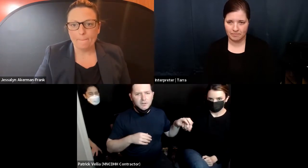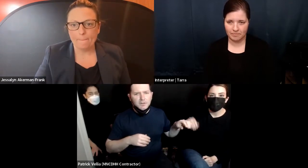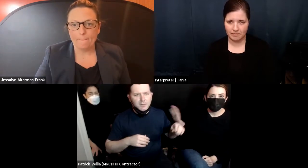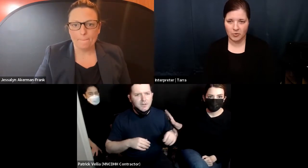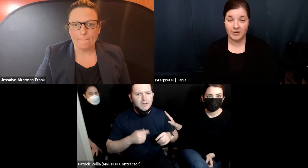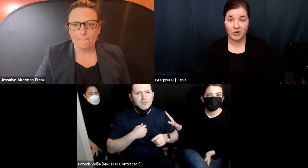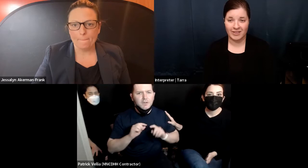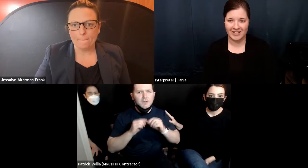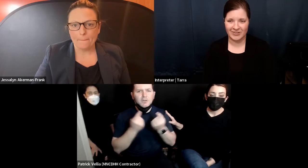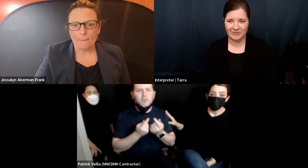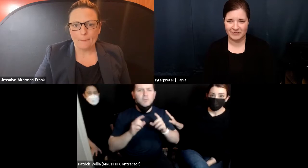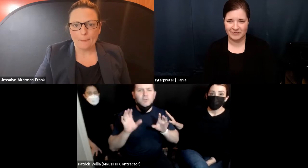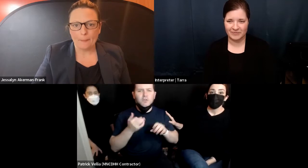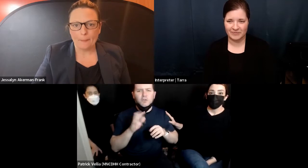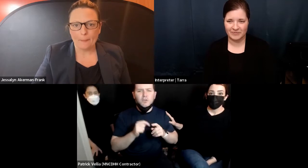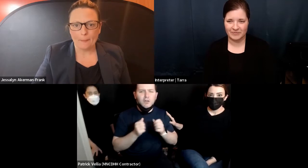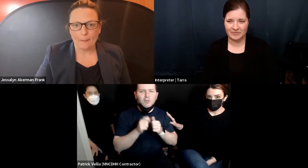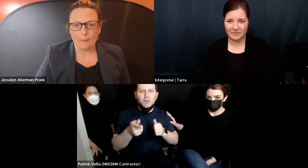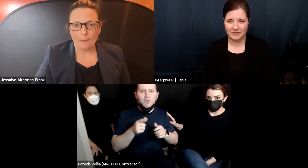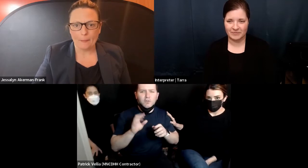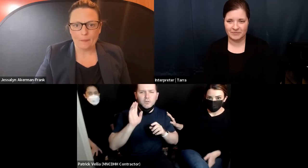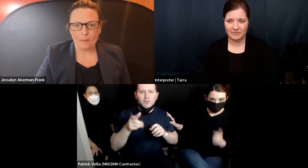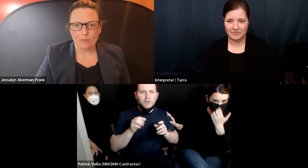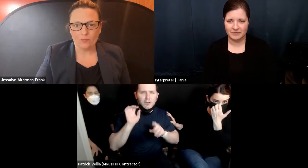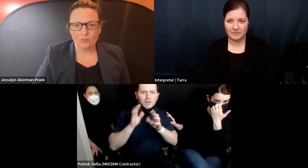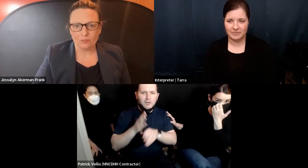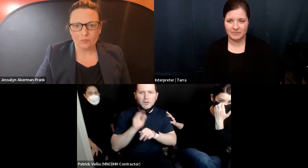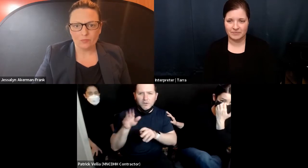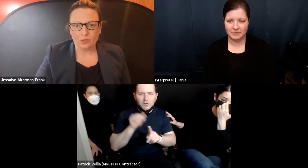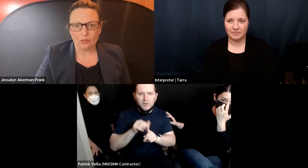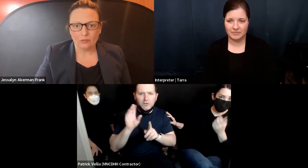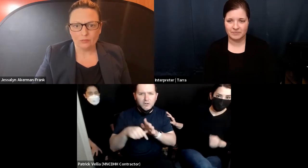But I will let you know if they show up.